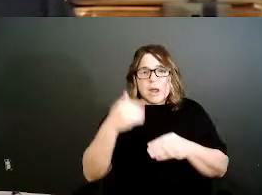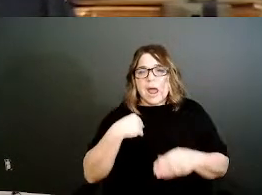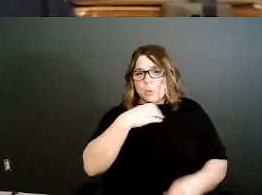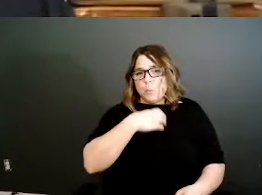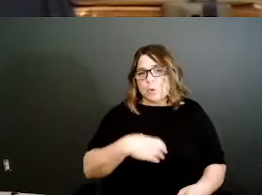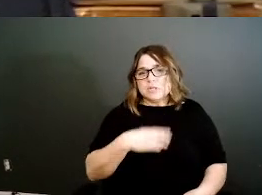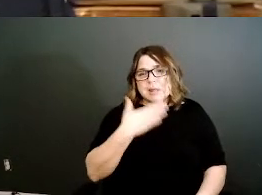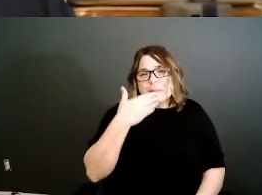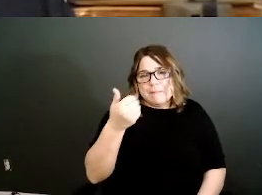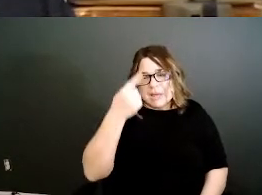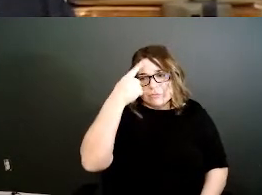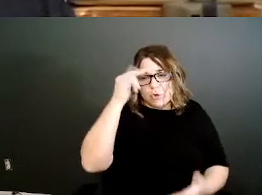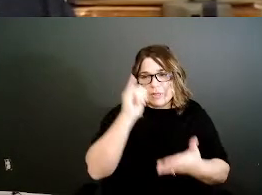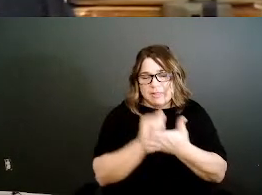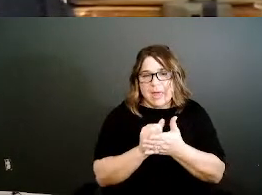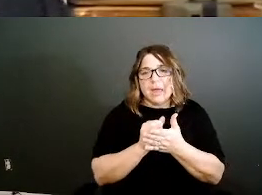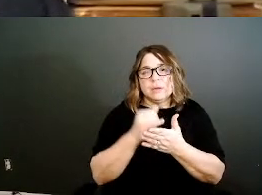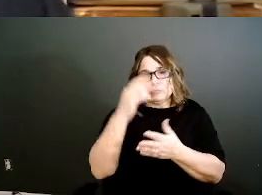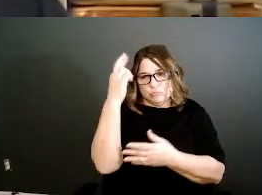POSITIVE ELEMENTS OF THIS $1.5 BILLION BUDGET RATHER